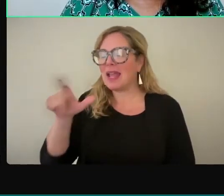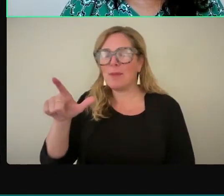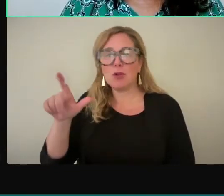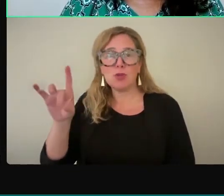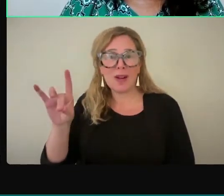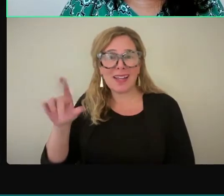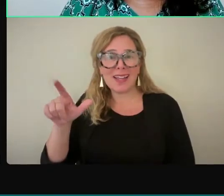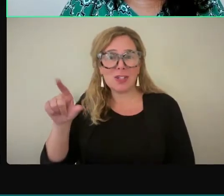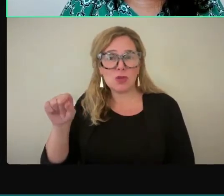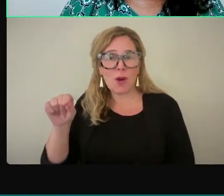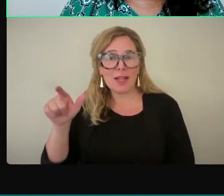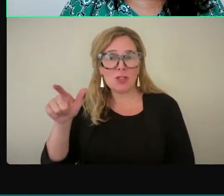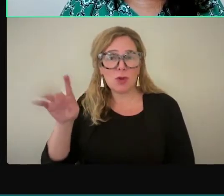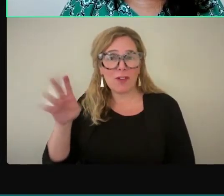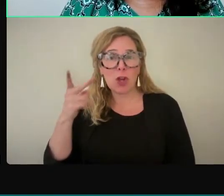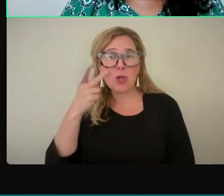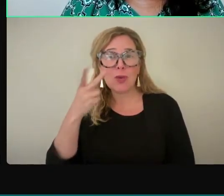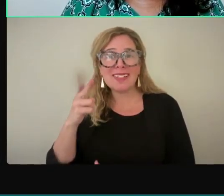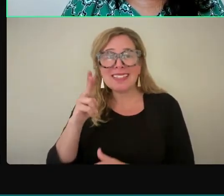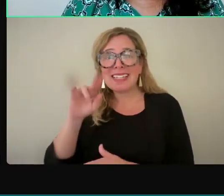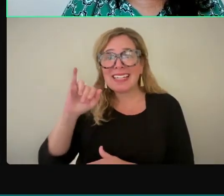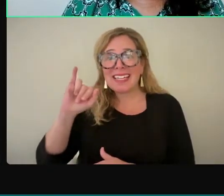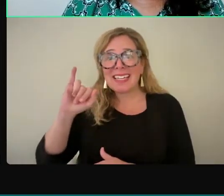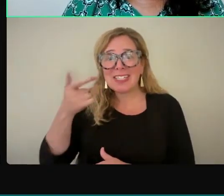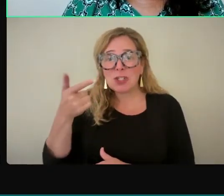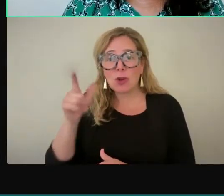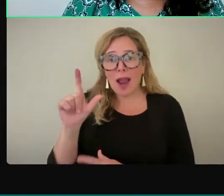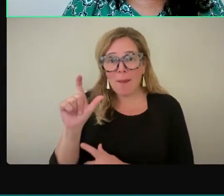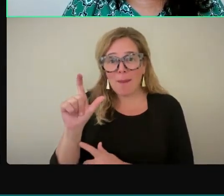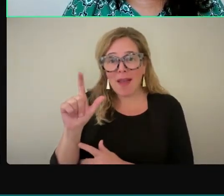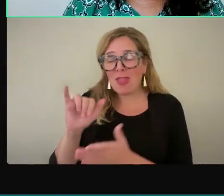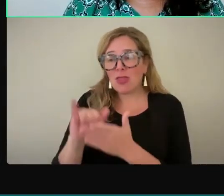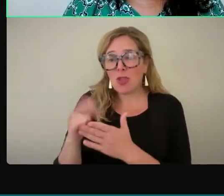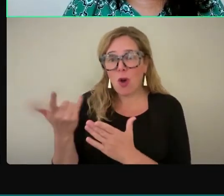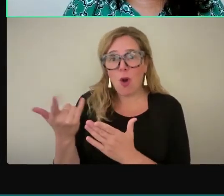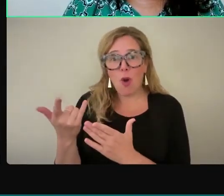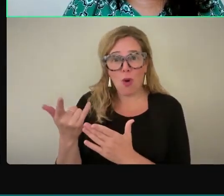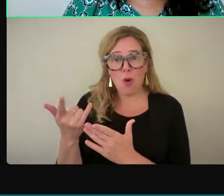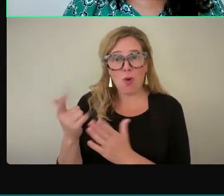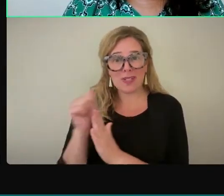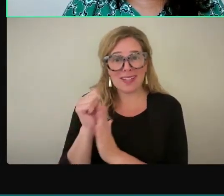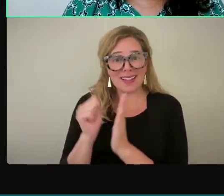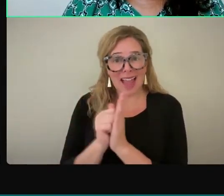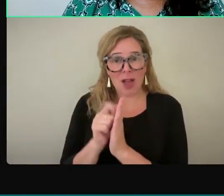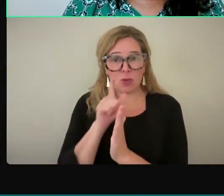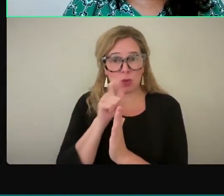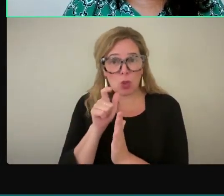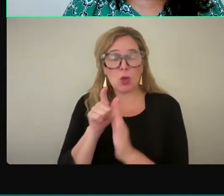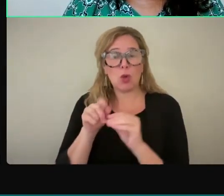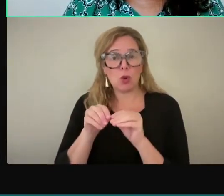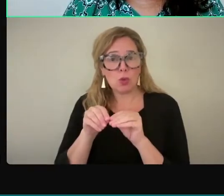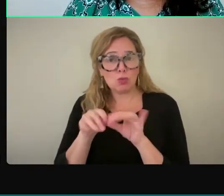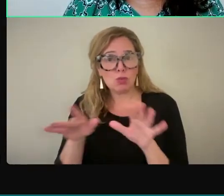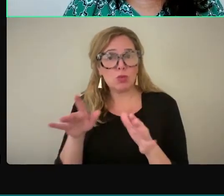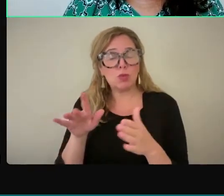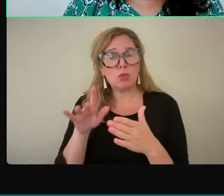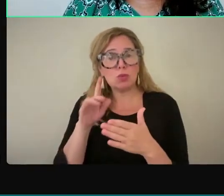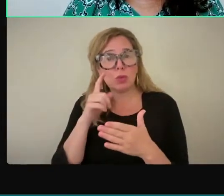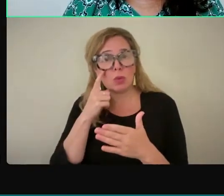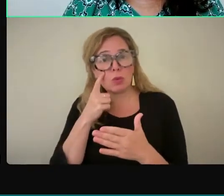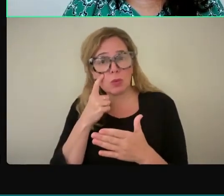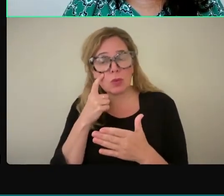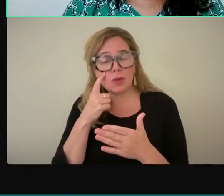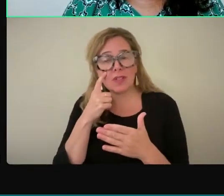of the over 427,000 accounts reached during that timeframe, 26.4%, the highest percentage,